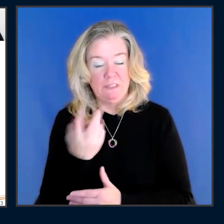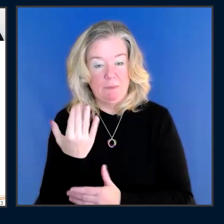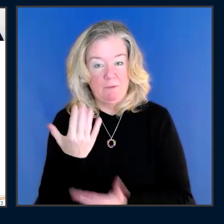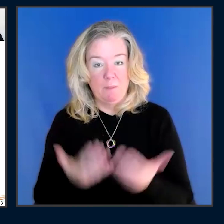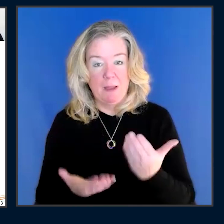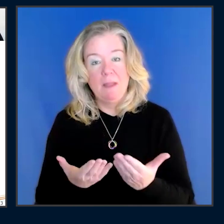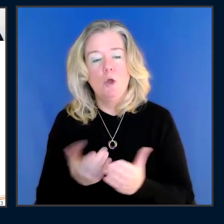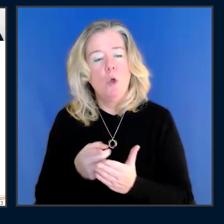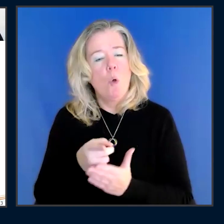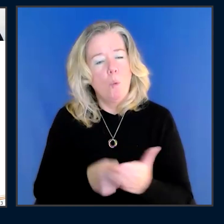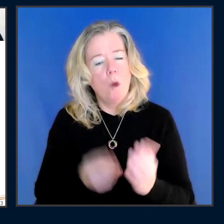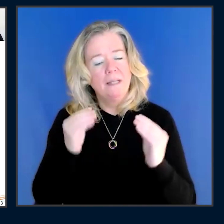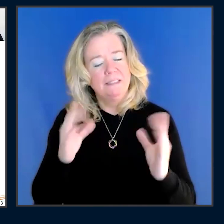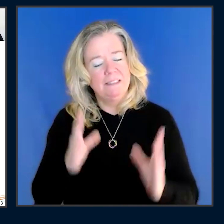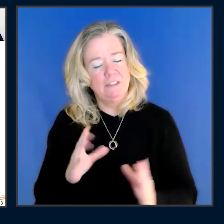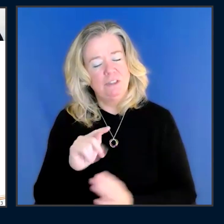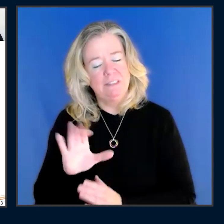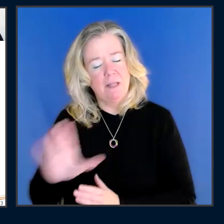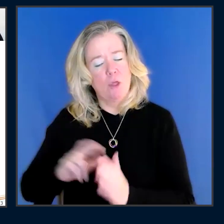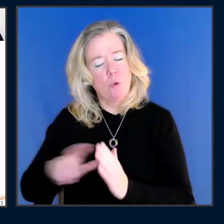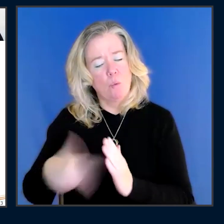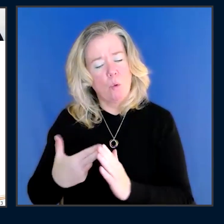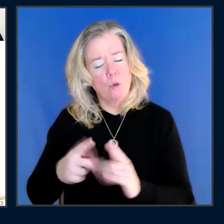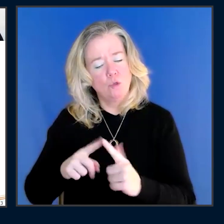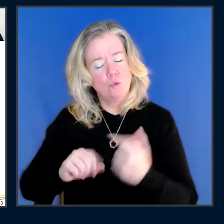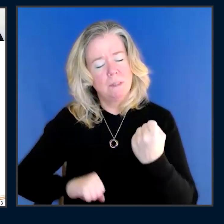Maybe one question that you run into is, you know, what is the teacher consultant's role